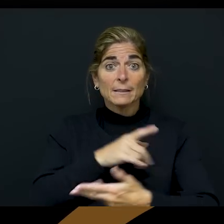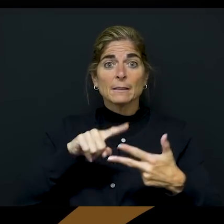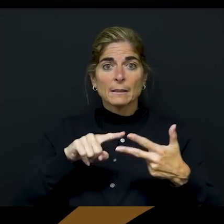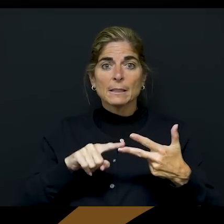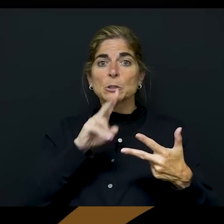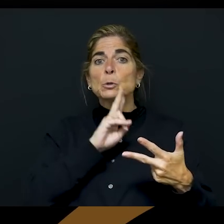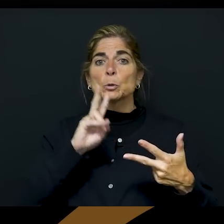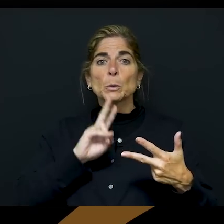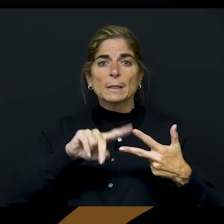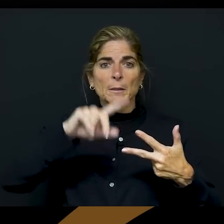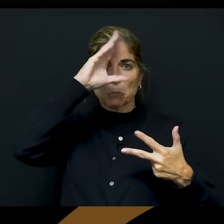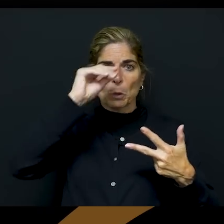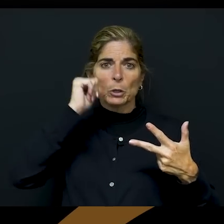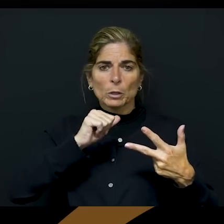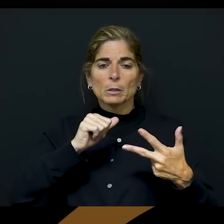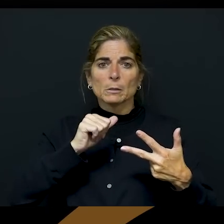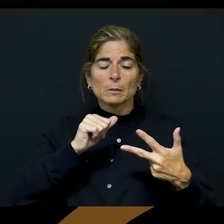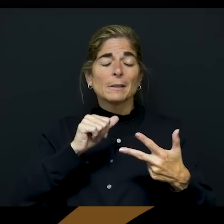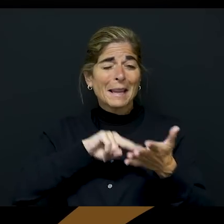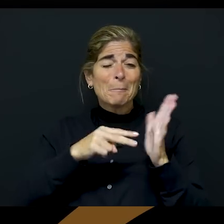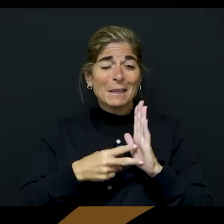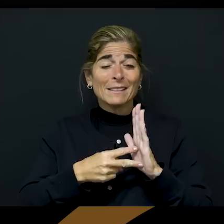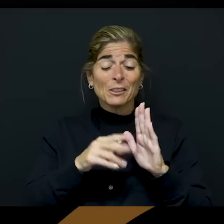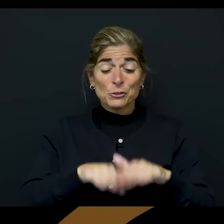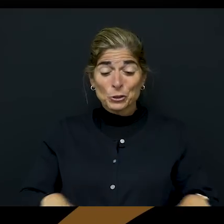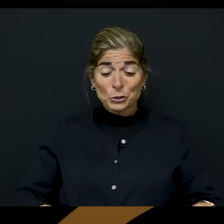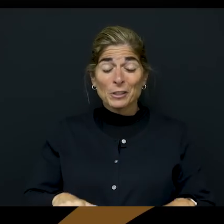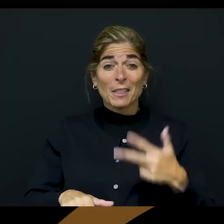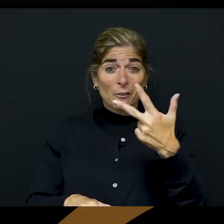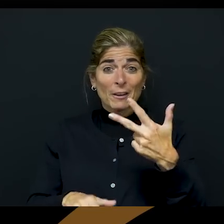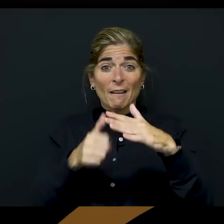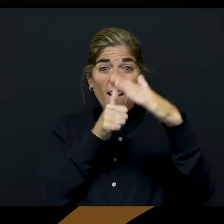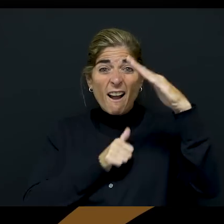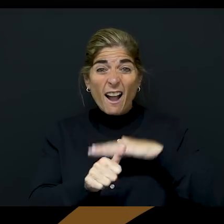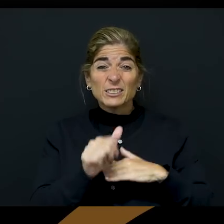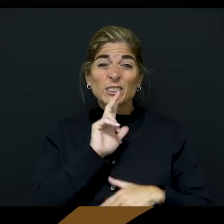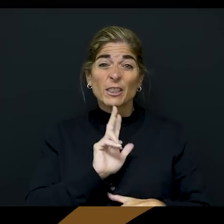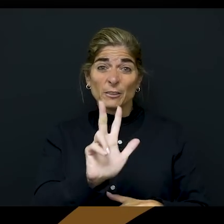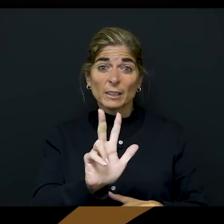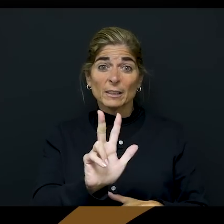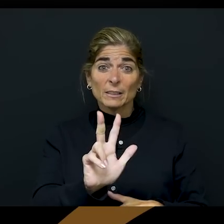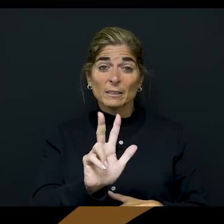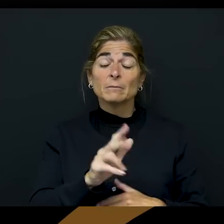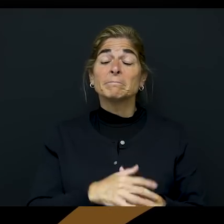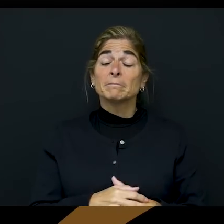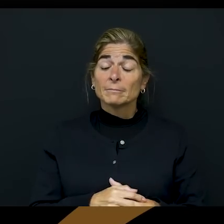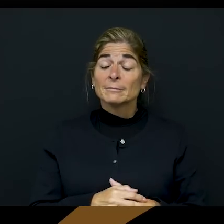So I had a son followed by twins, boy-girl twins, and I had three children under the age of three.